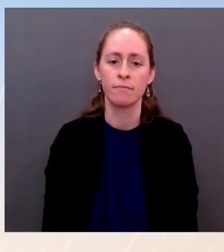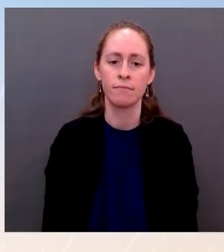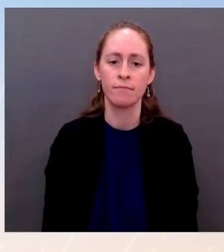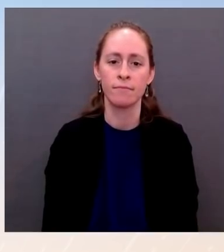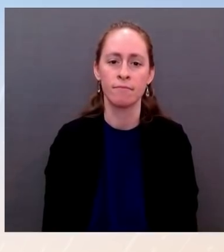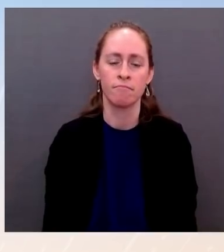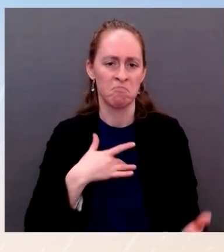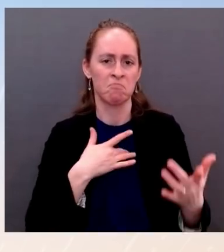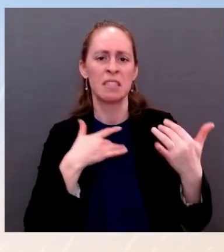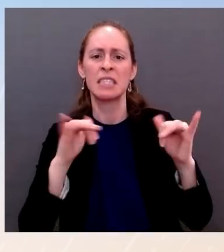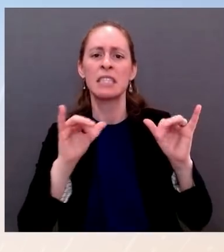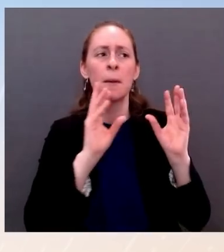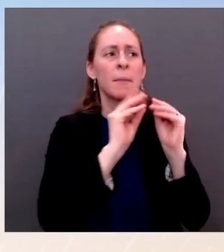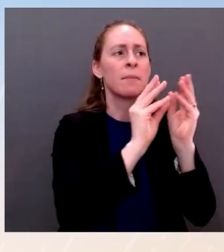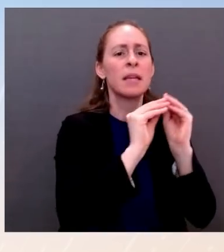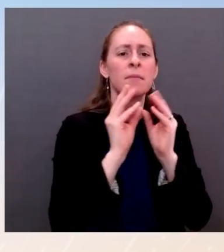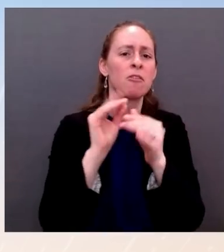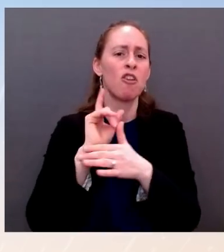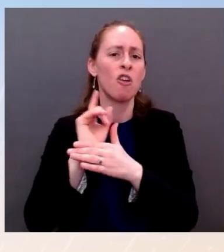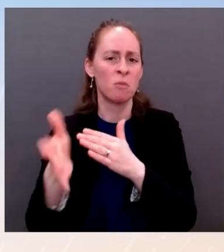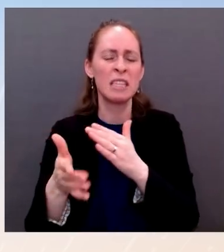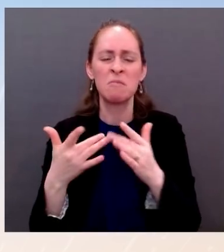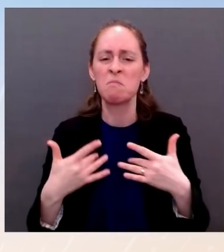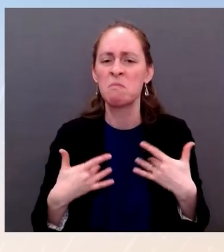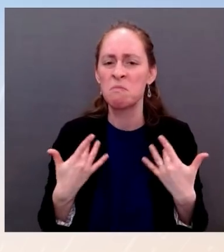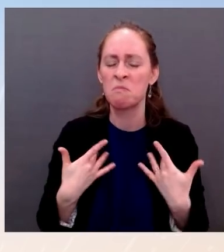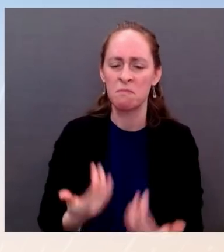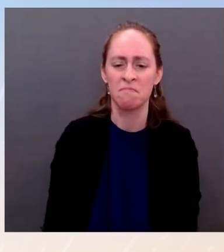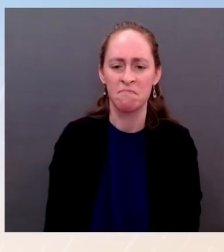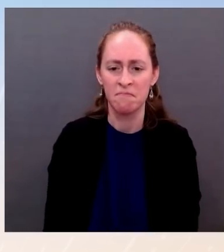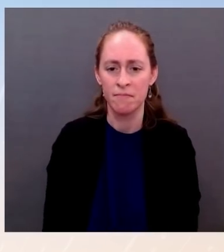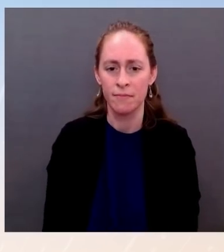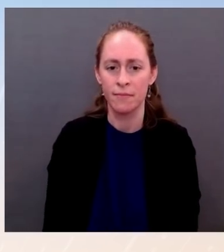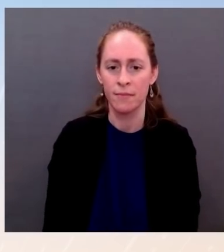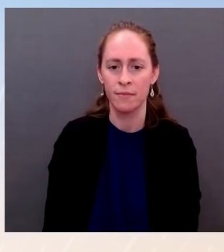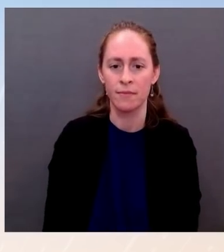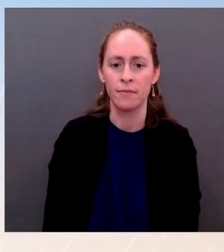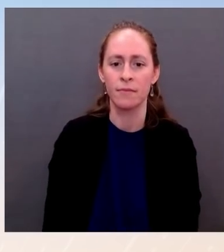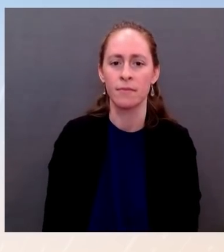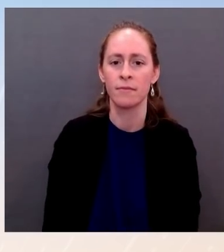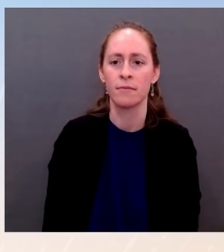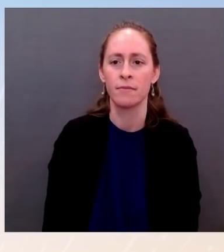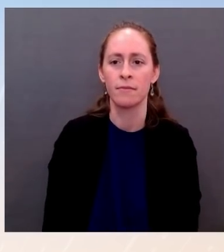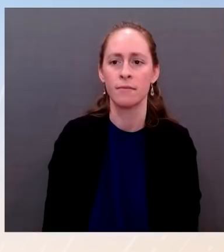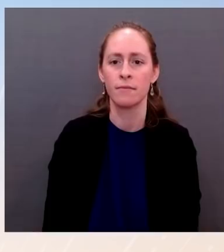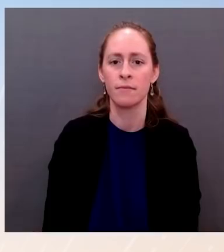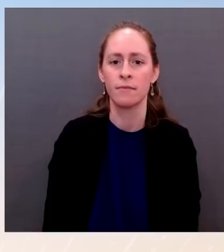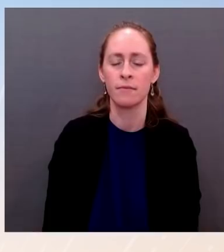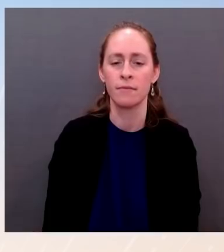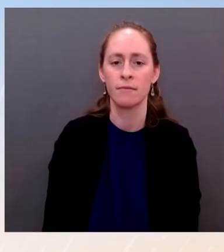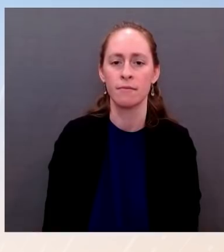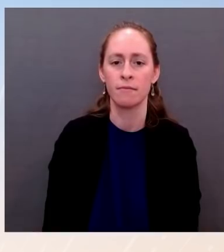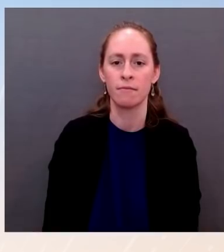The Press: When will President Biden meet with Senate Republicans on the Judiciary Committee? And also, just a point of clarification --